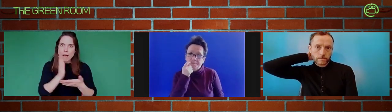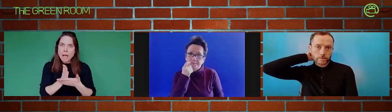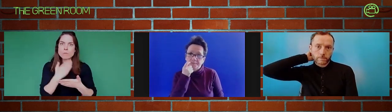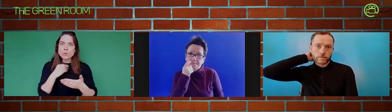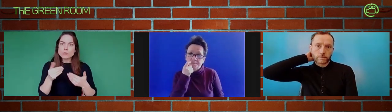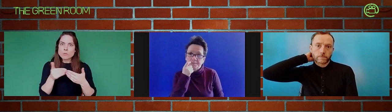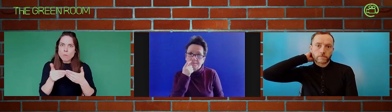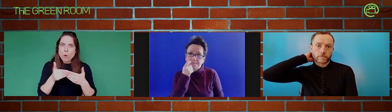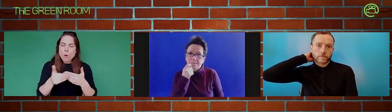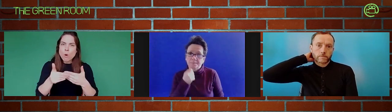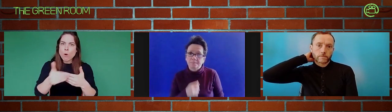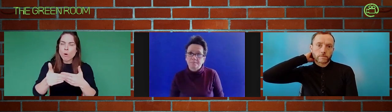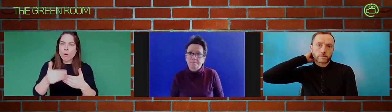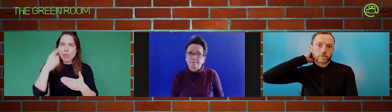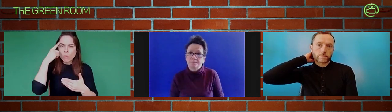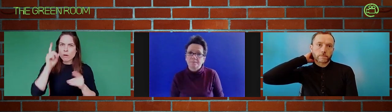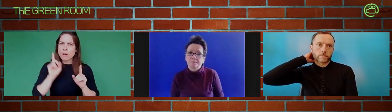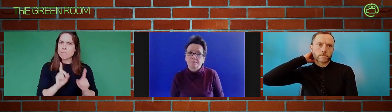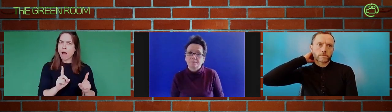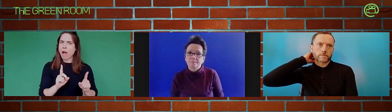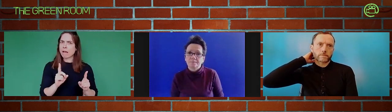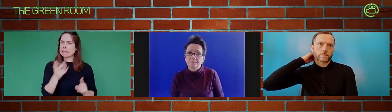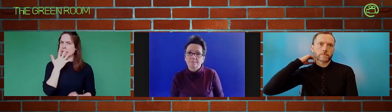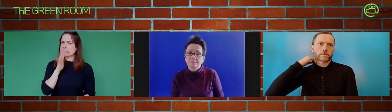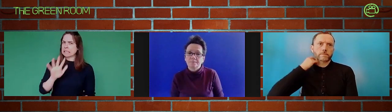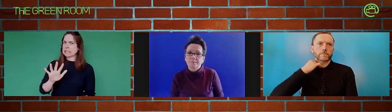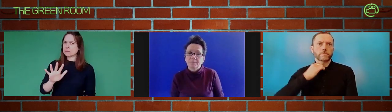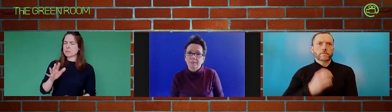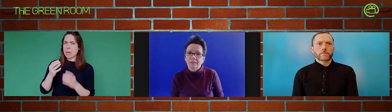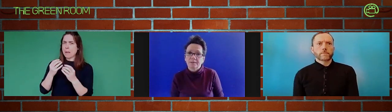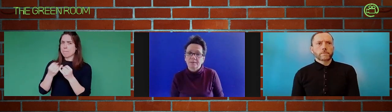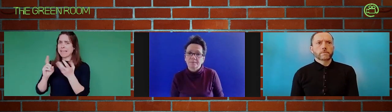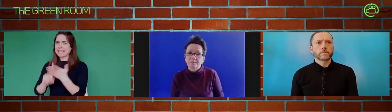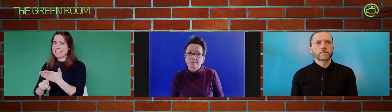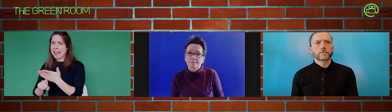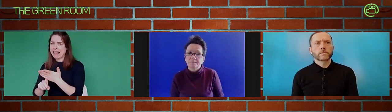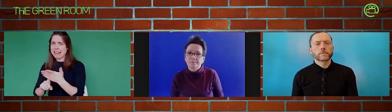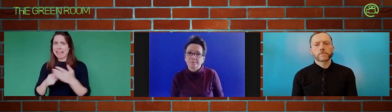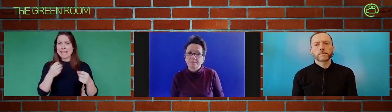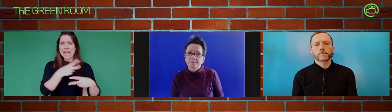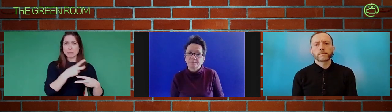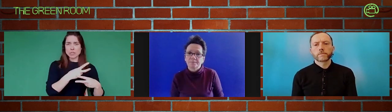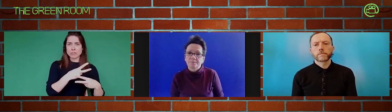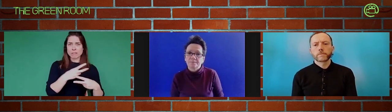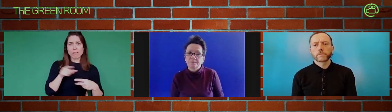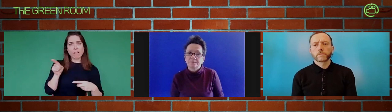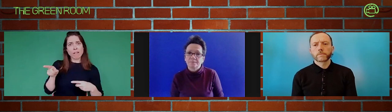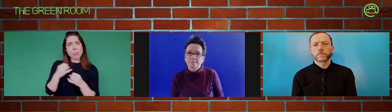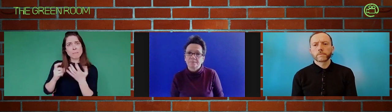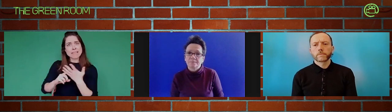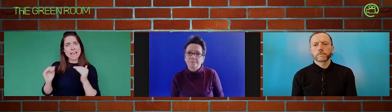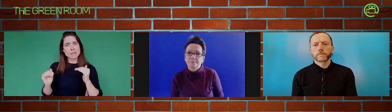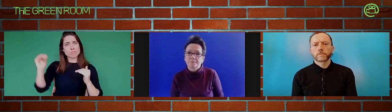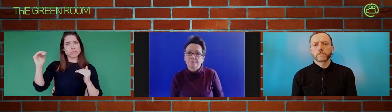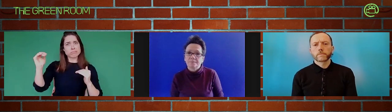to have a higher percentage than captions. But hopefully things are starting to